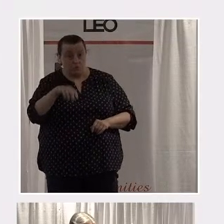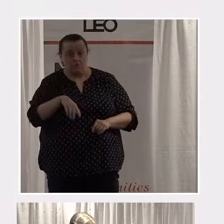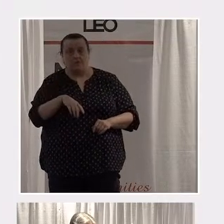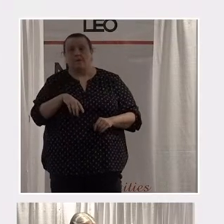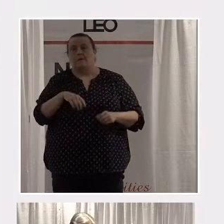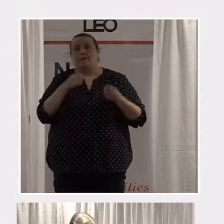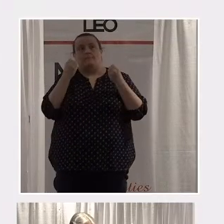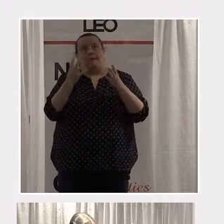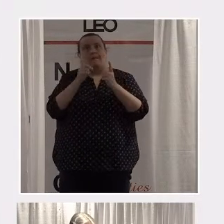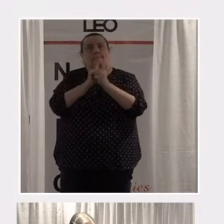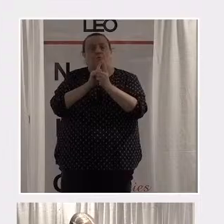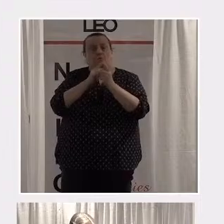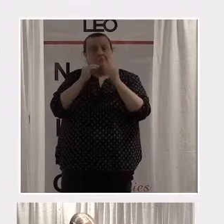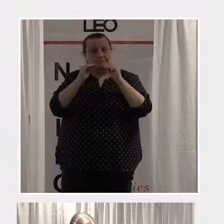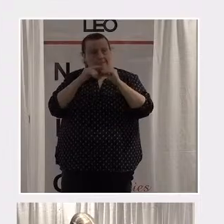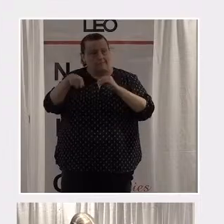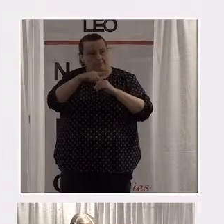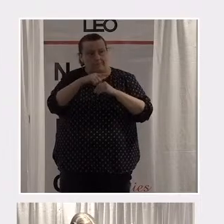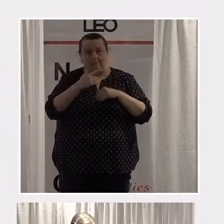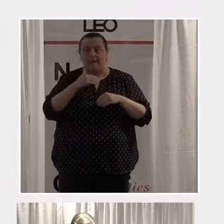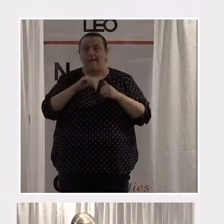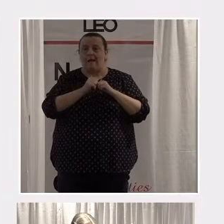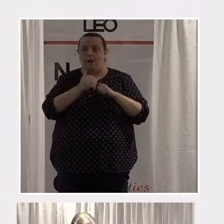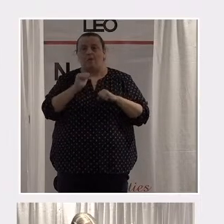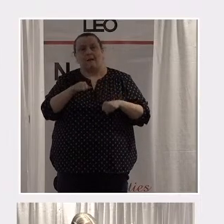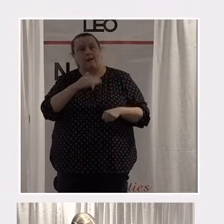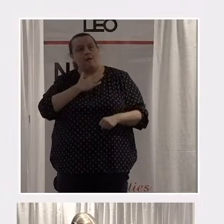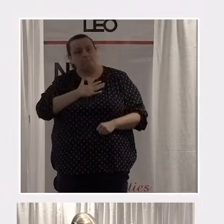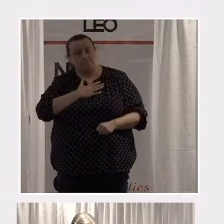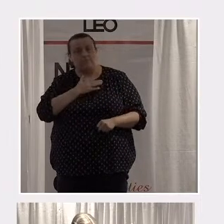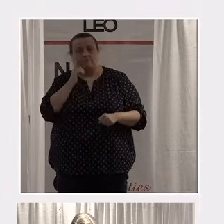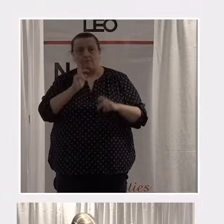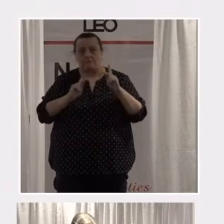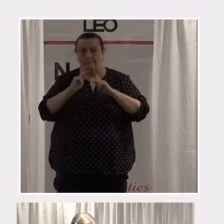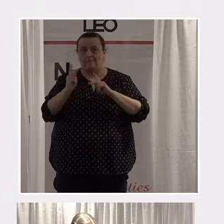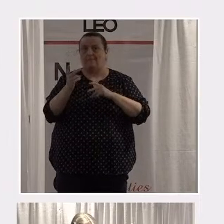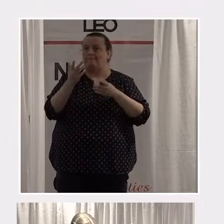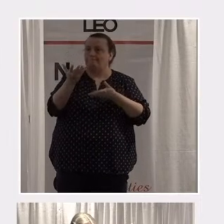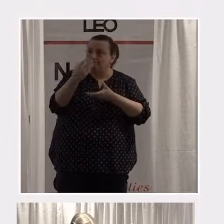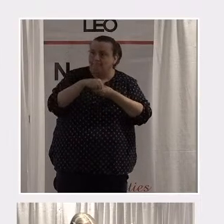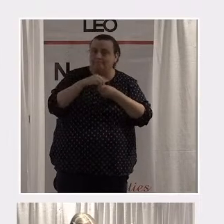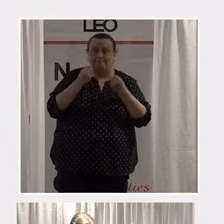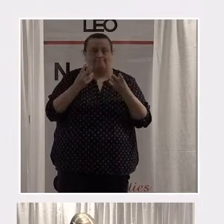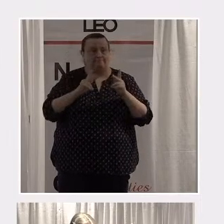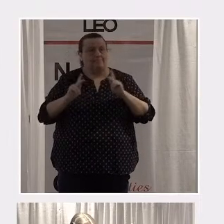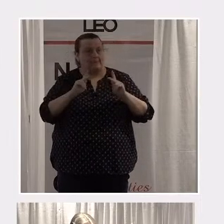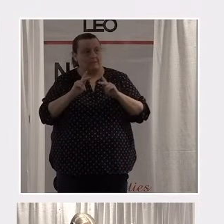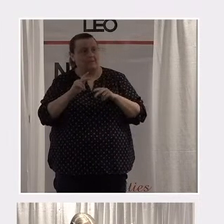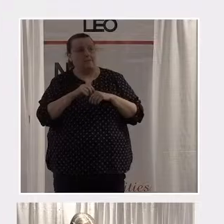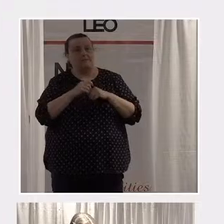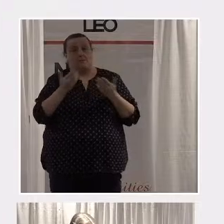AND HELP OTHERS FEEL INCLUDED. THIS SCHOLARSHIP ALSO MEANS A LOT BECAUSE IT RECOGNIZES THE SPIRIT OF INCLUSION